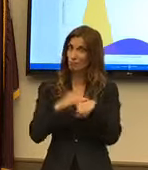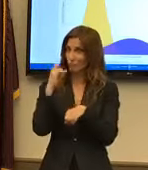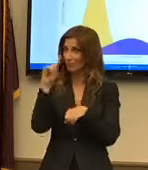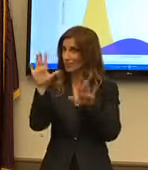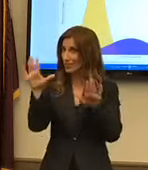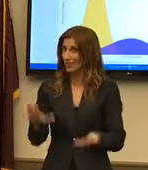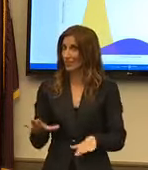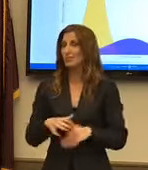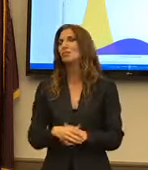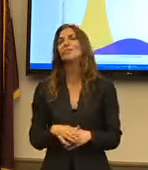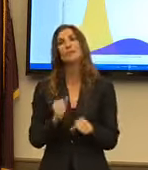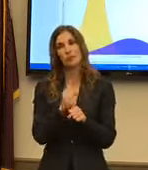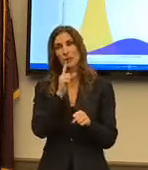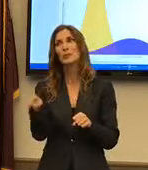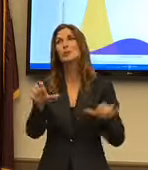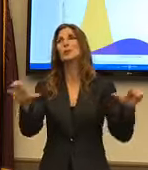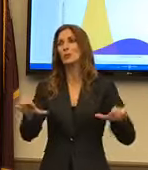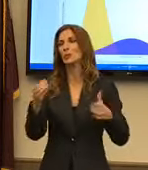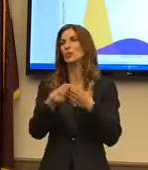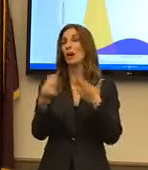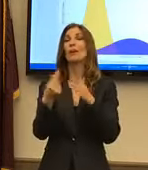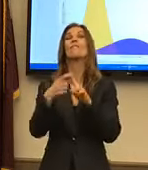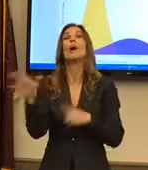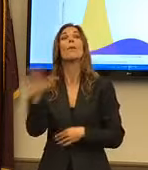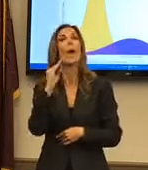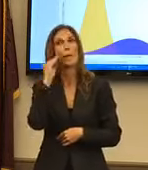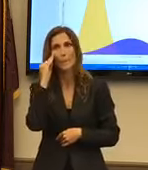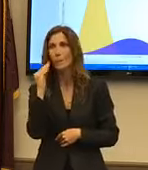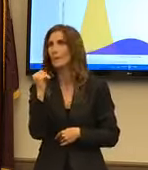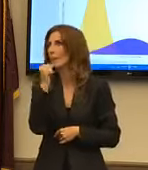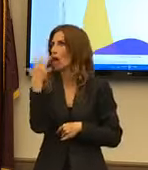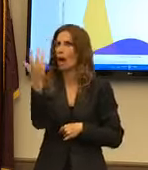make sure you do your shopping from your home not out at a store unless